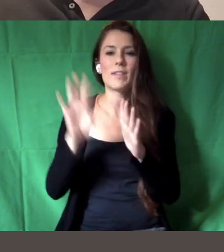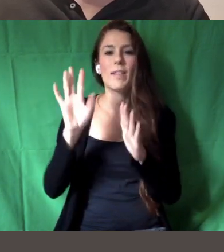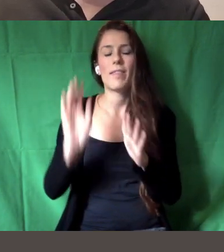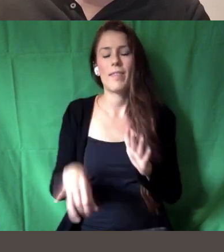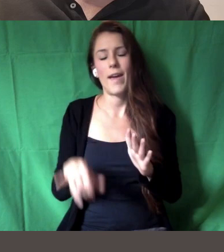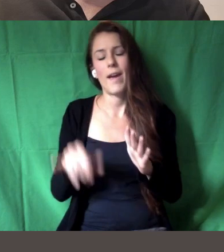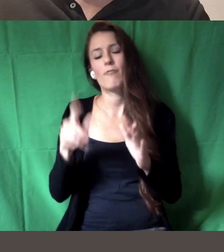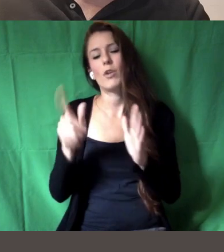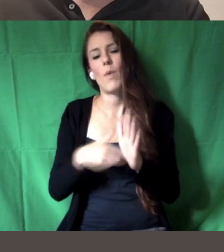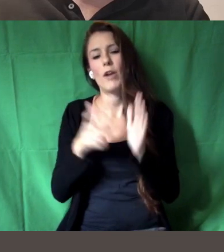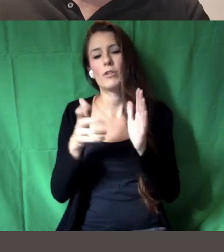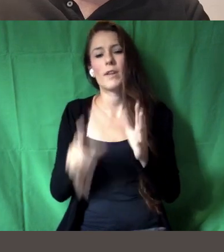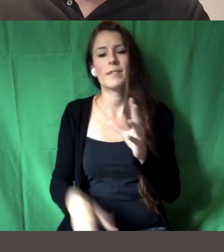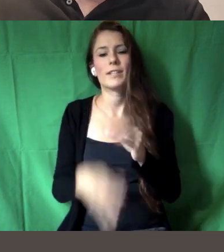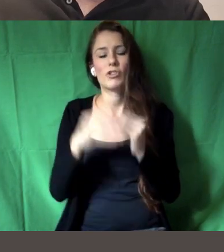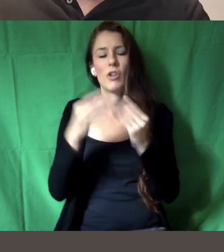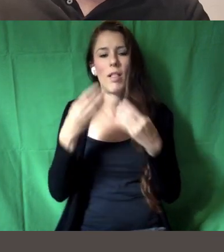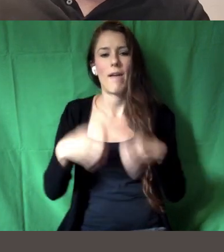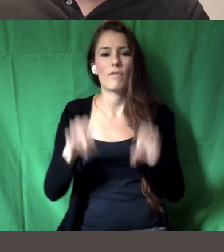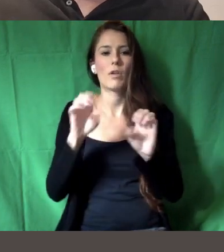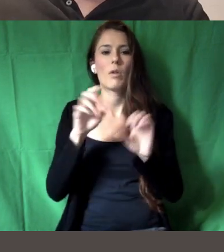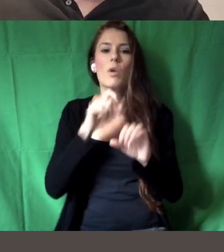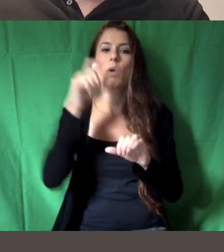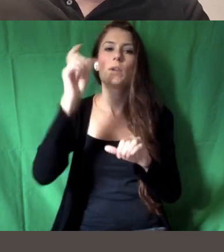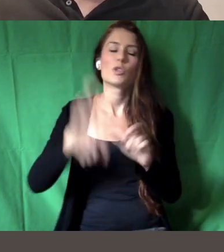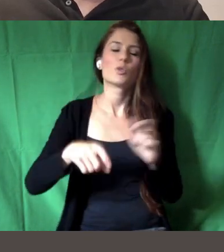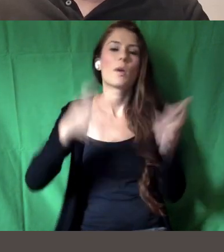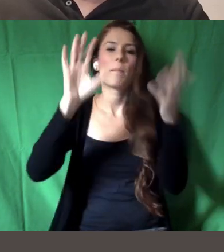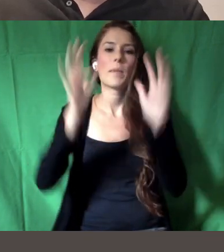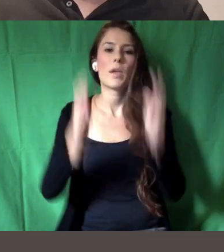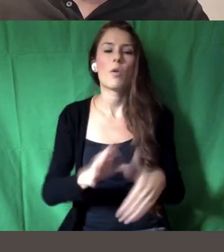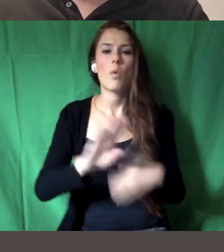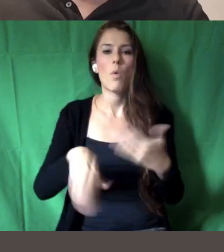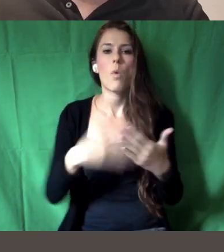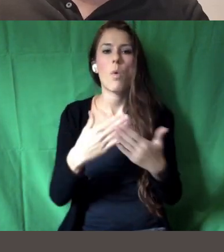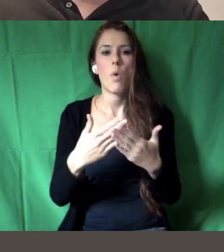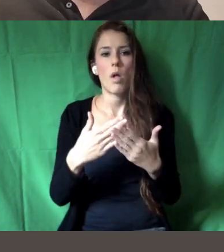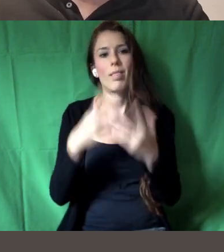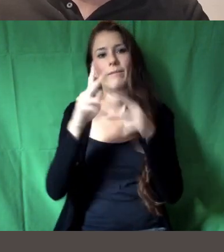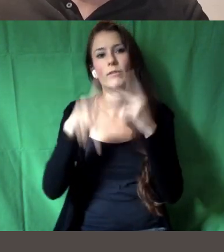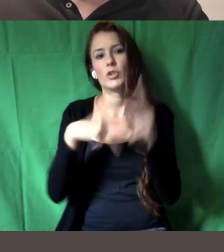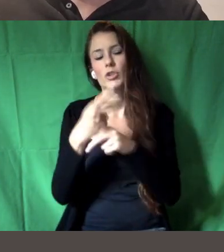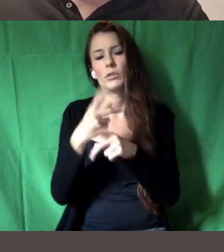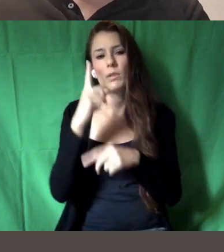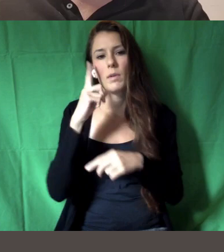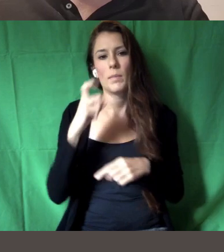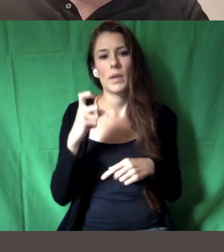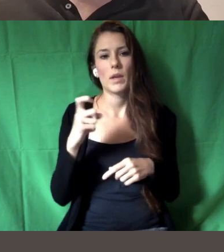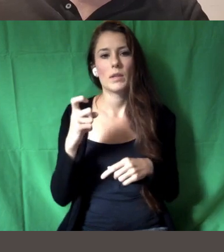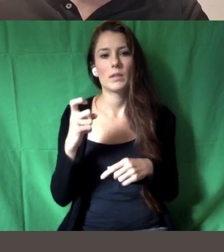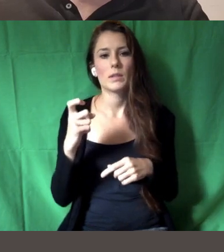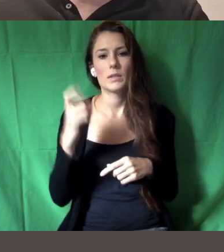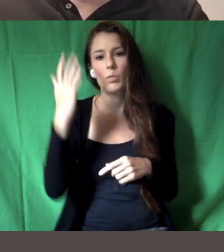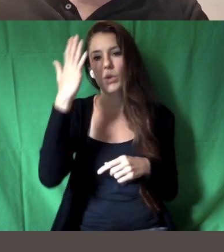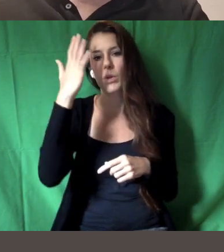maintenance effort. We don't need to compare all Python versions because that's well known fact that